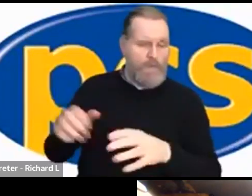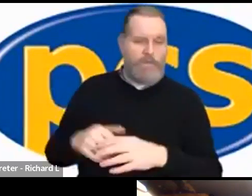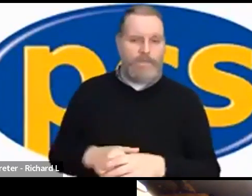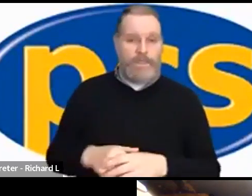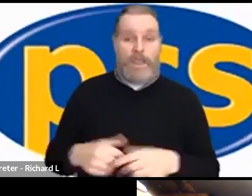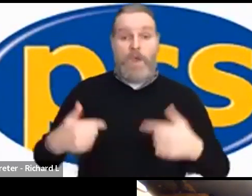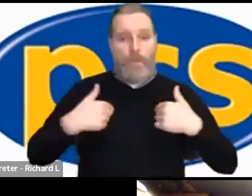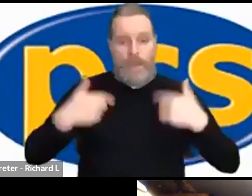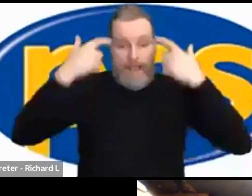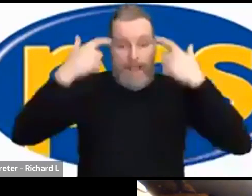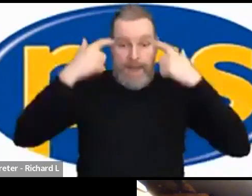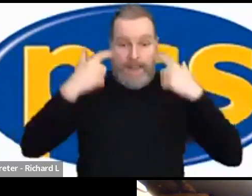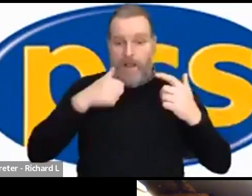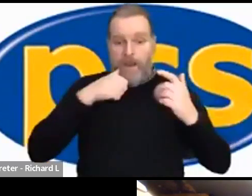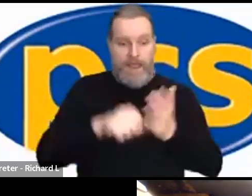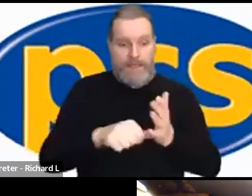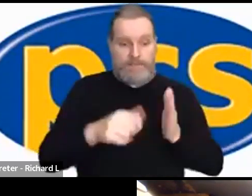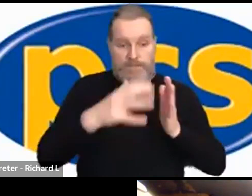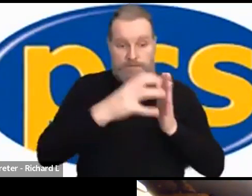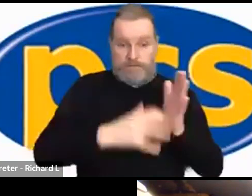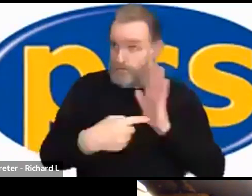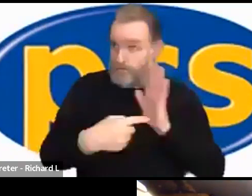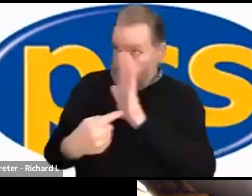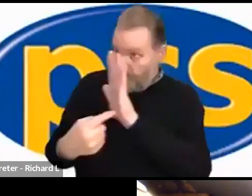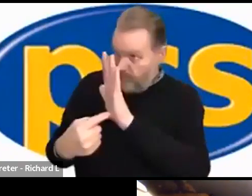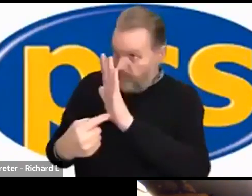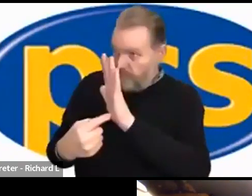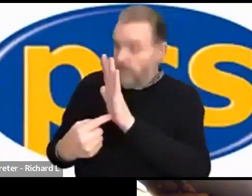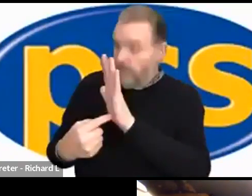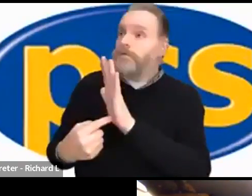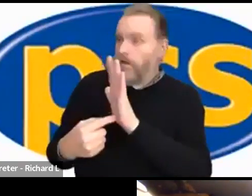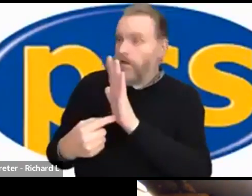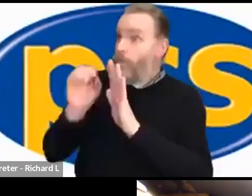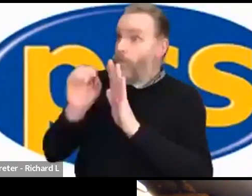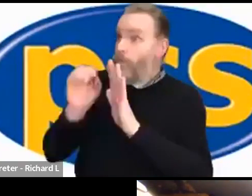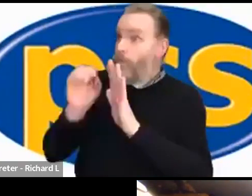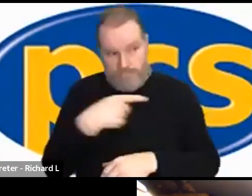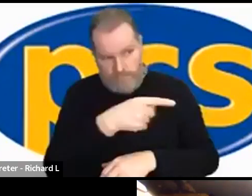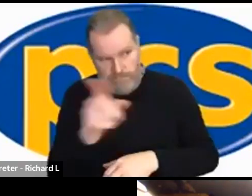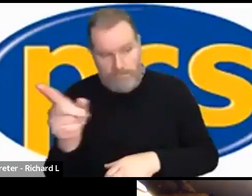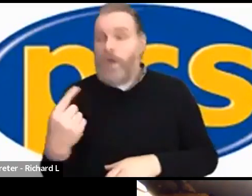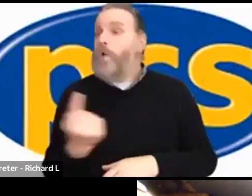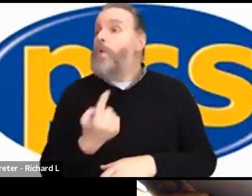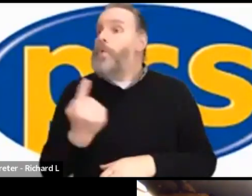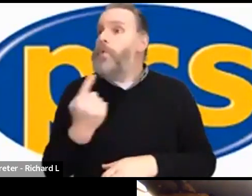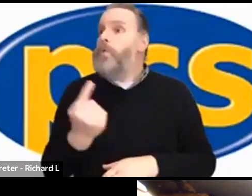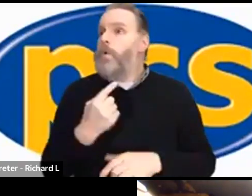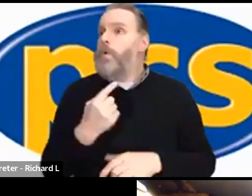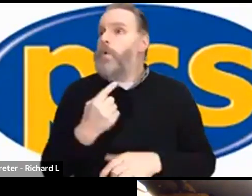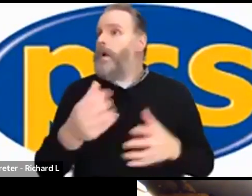have served legal notice, and in that legal notice ice we have to tell them who ice we have to tell them who our members are, who we are calling out on on strike.